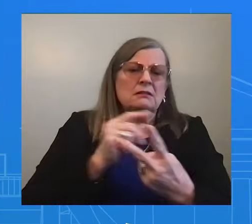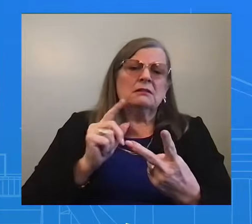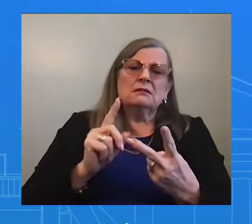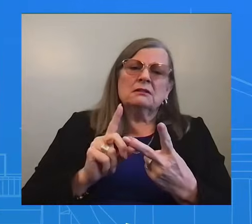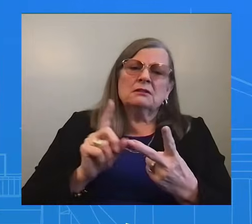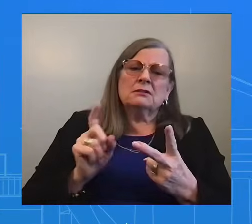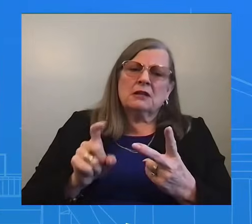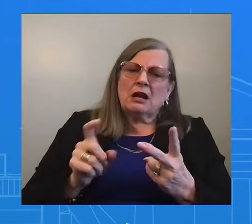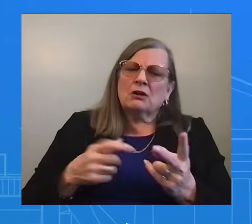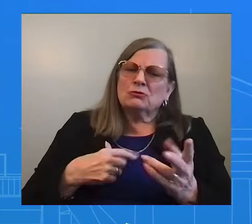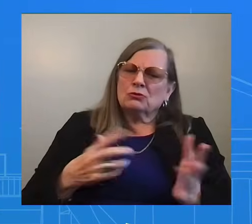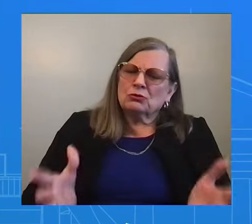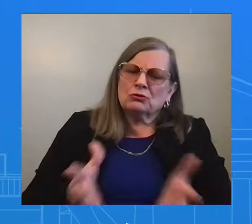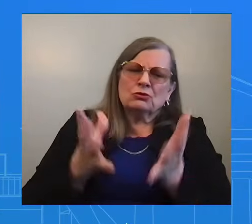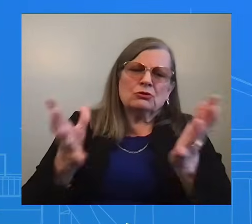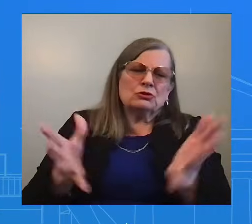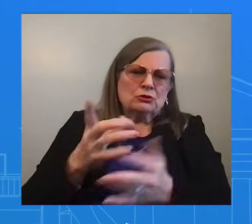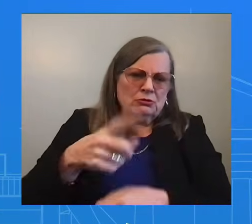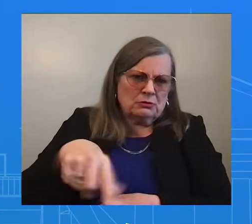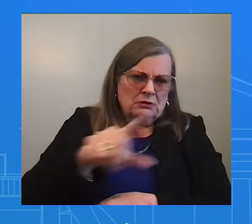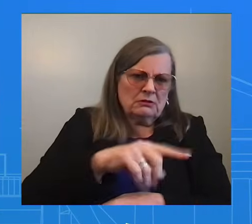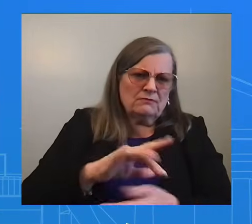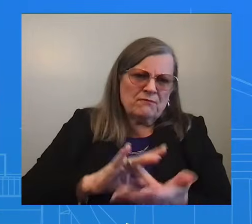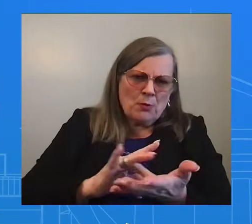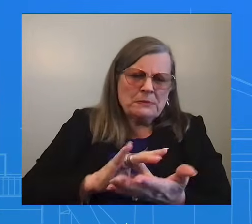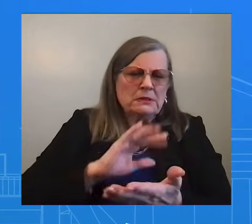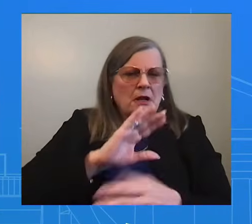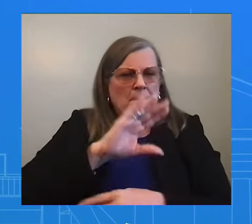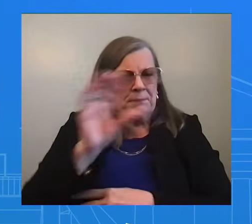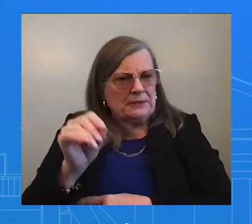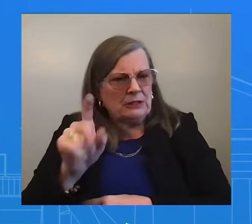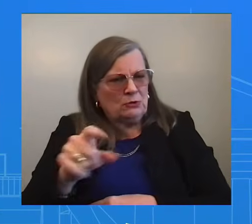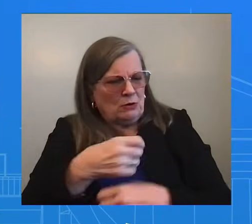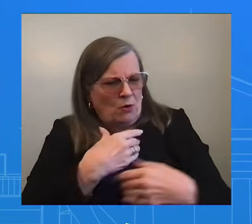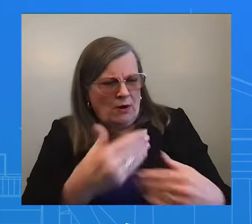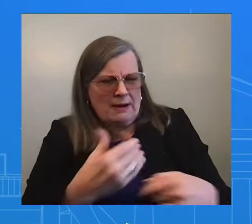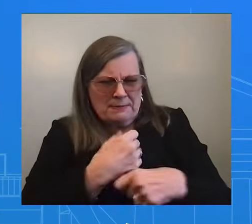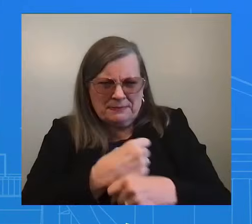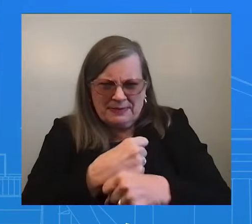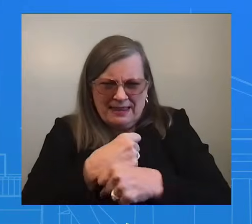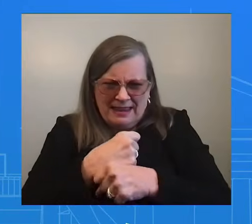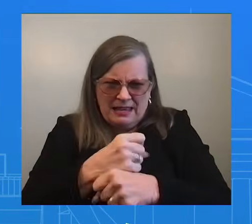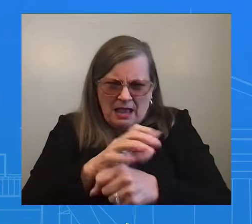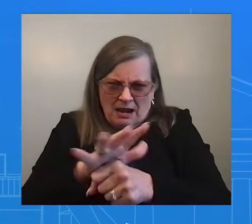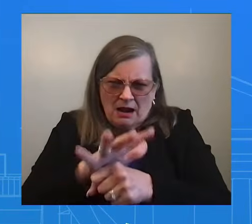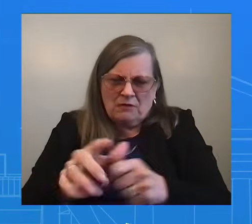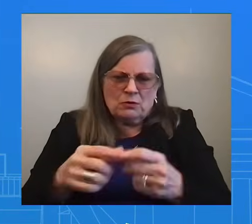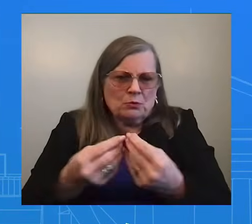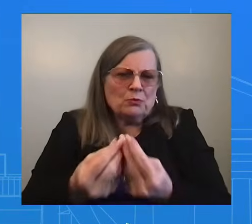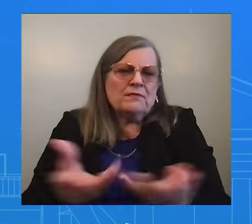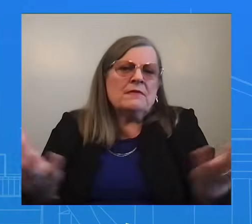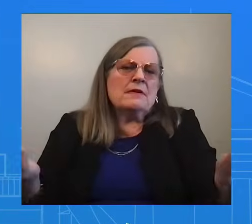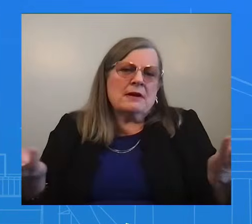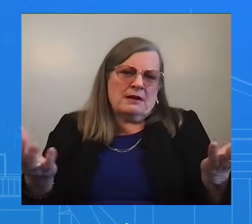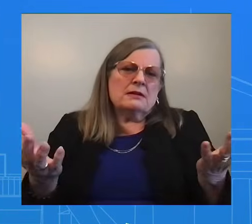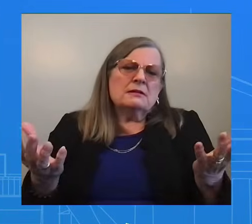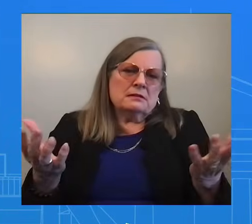to produce and release enough RSV vaccines that meet the demand that we're seeing, especially at this time. And so, that work, we're going to continue.